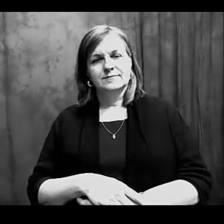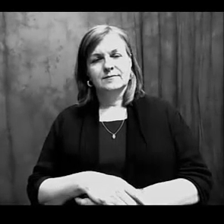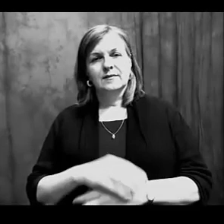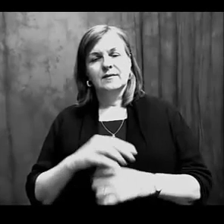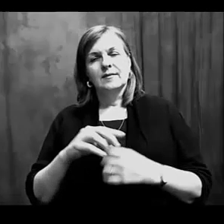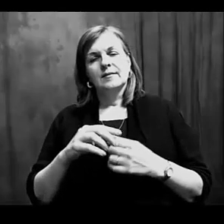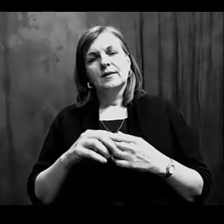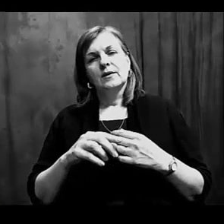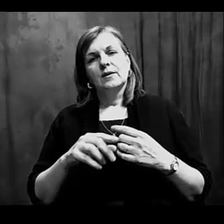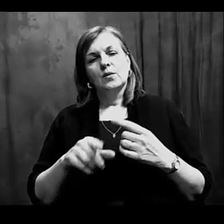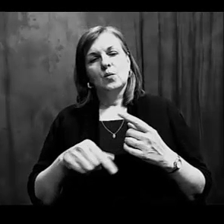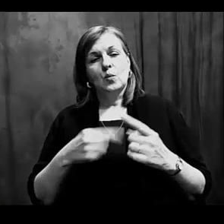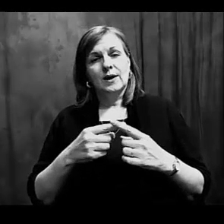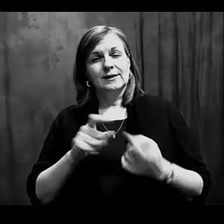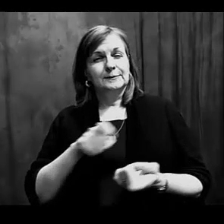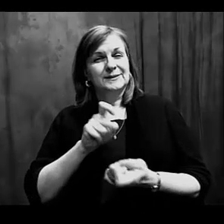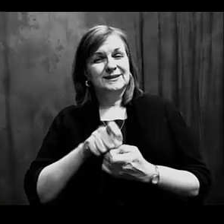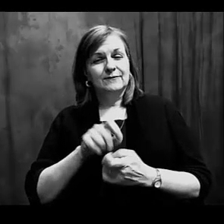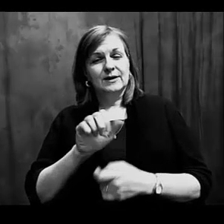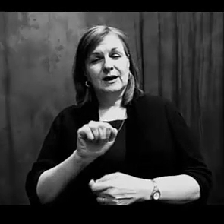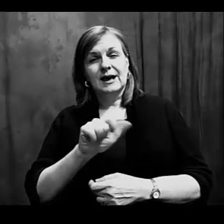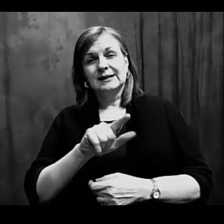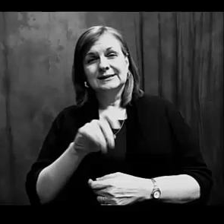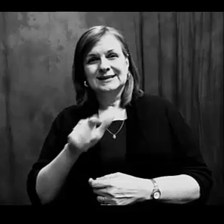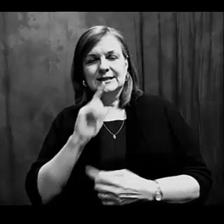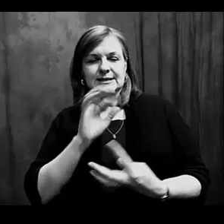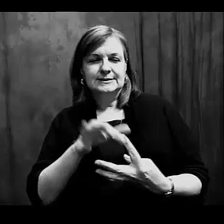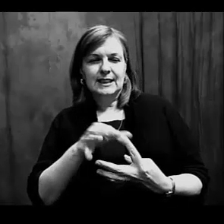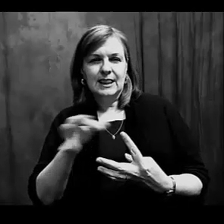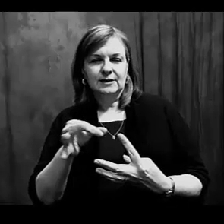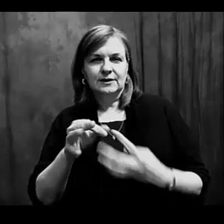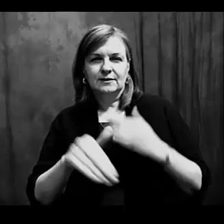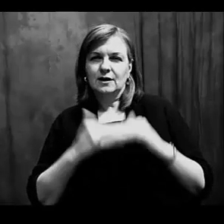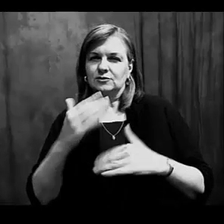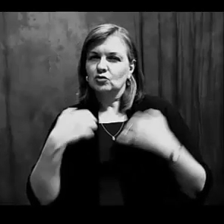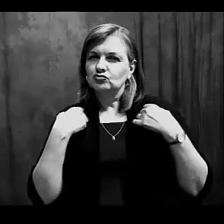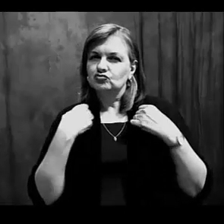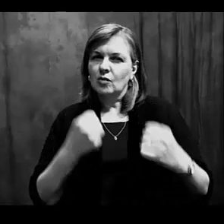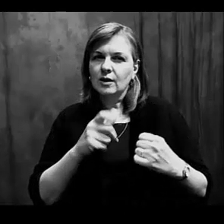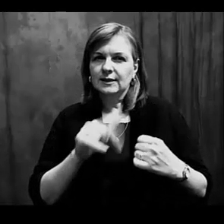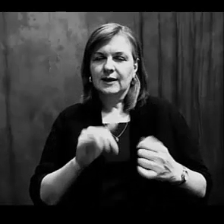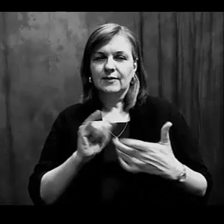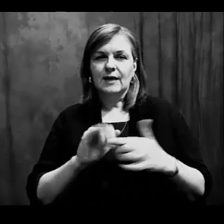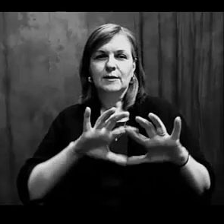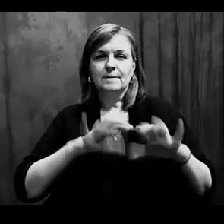is the selection for a given allele so strong